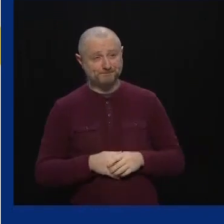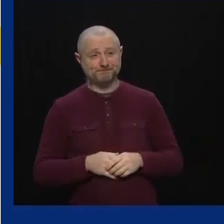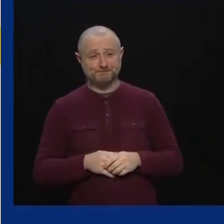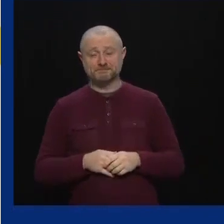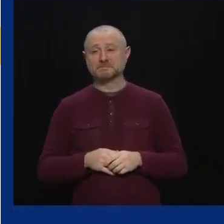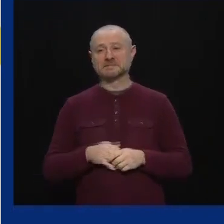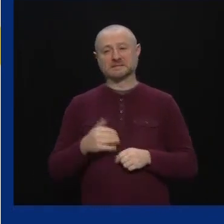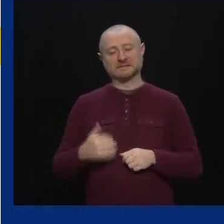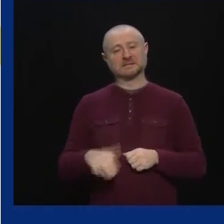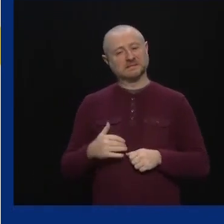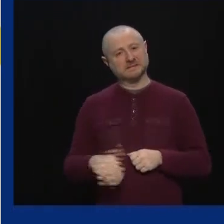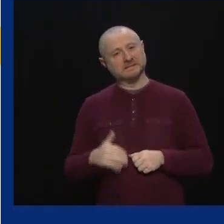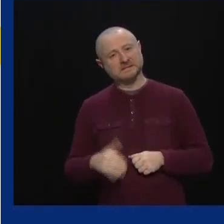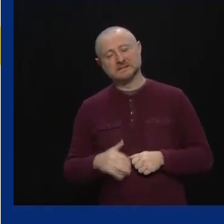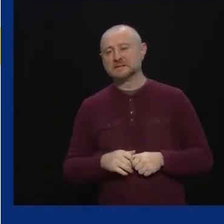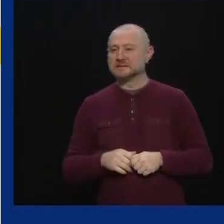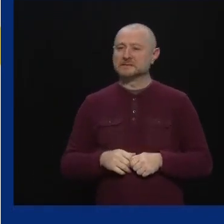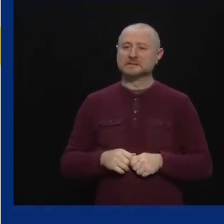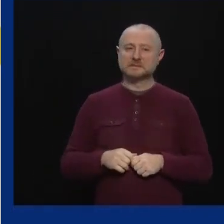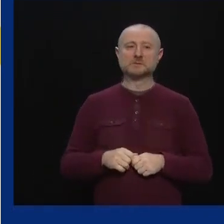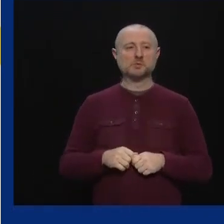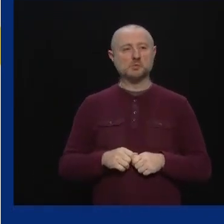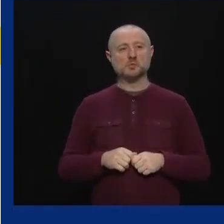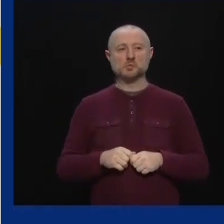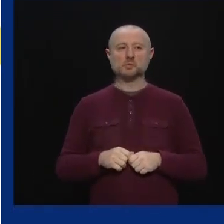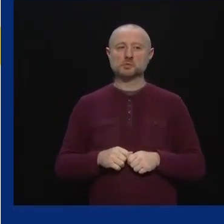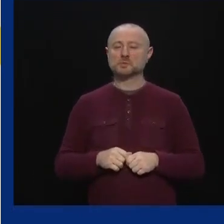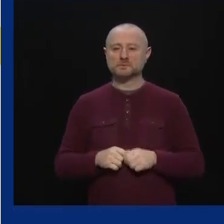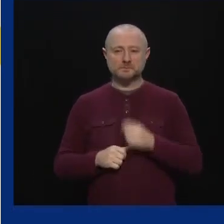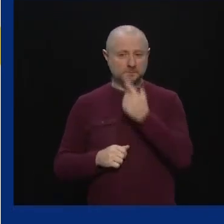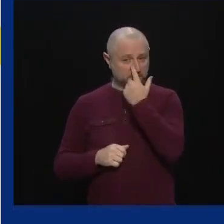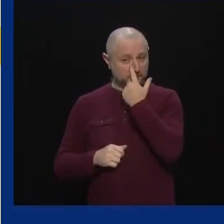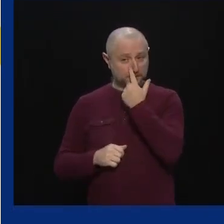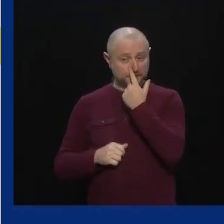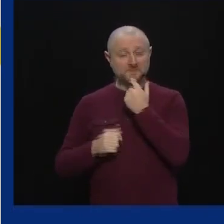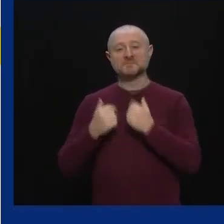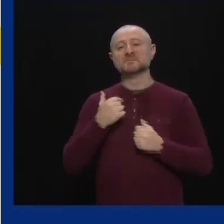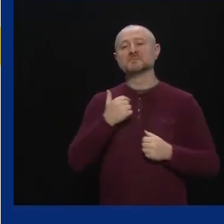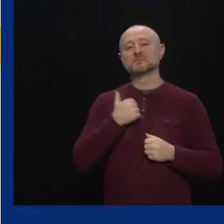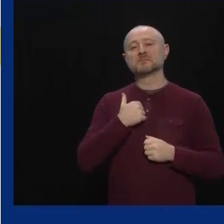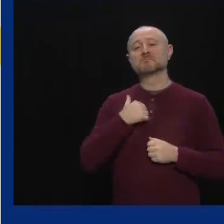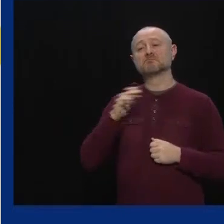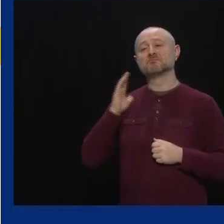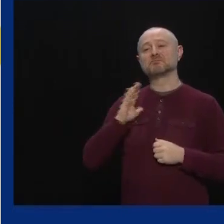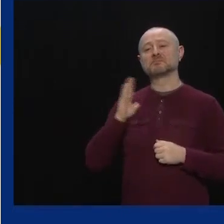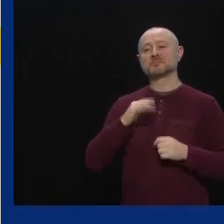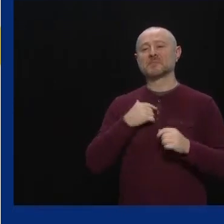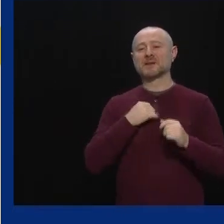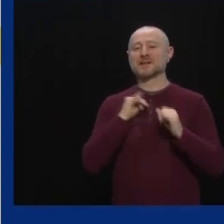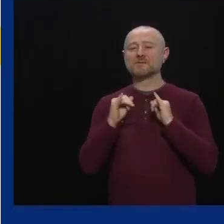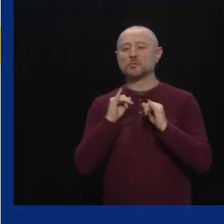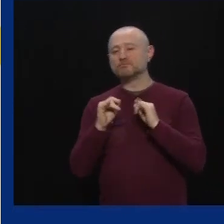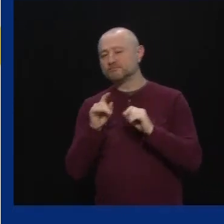OVERALL UPDATE ON WHERE WE ARE. BEFORE I DO THAT, THE WEATHER.